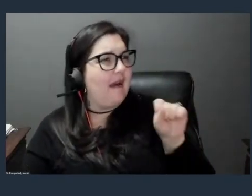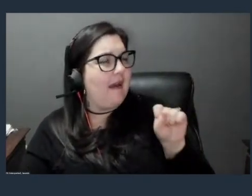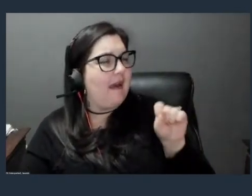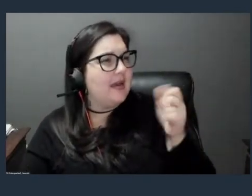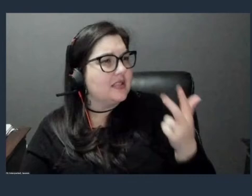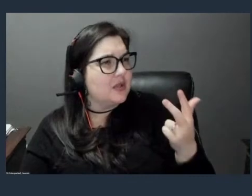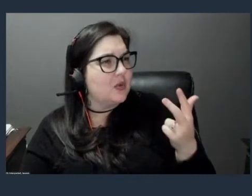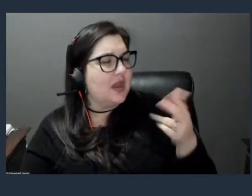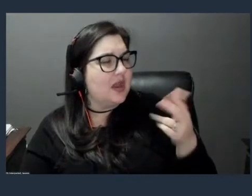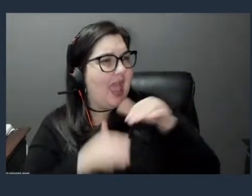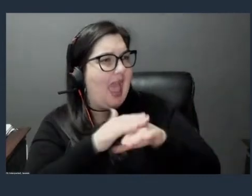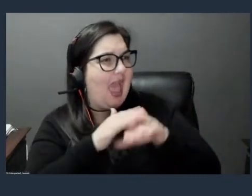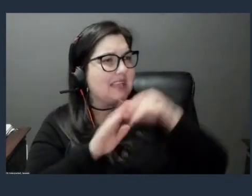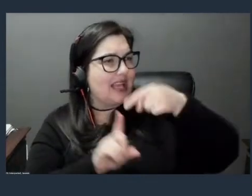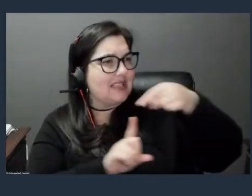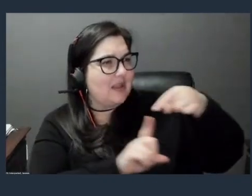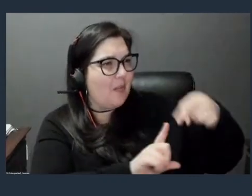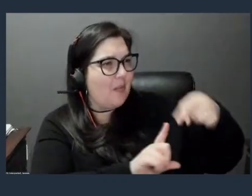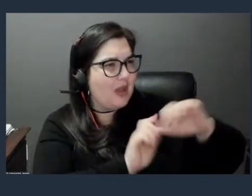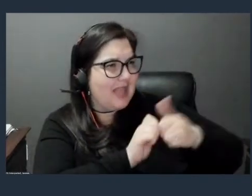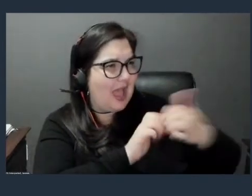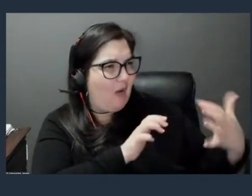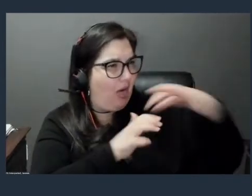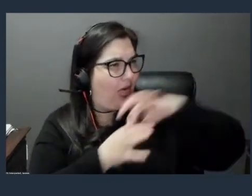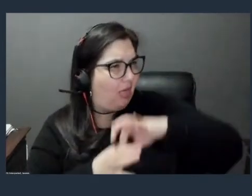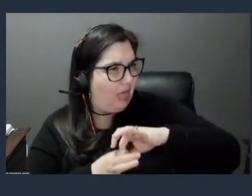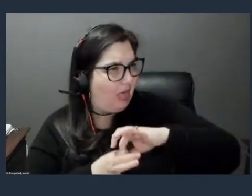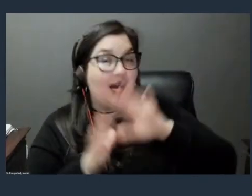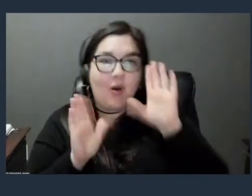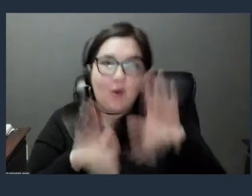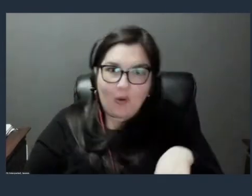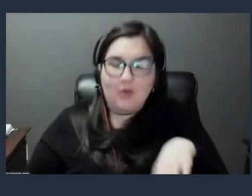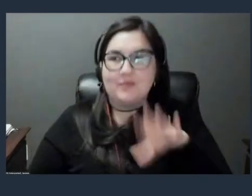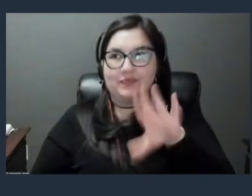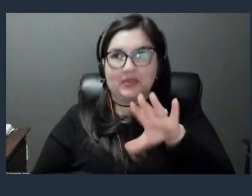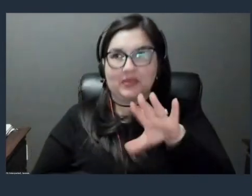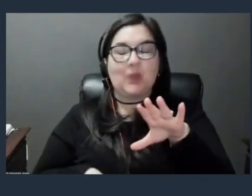Ah, okay. So S3 access. We heard a little bit about access points before.